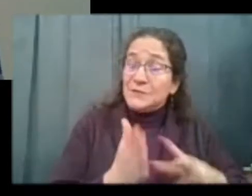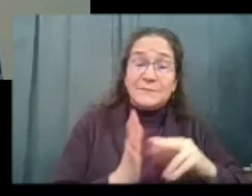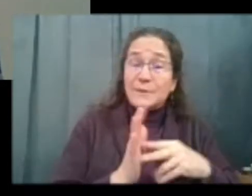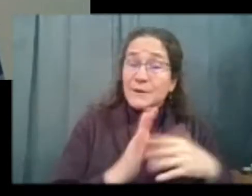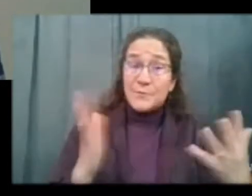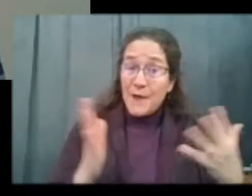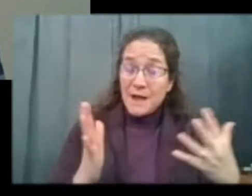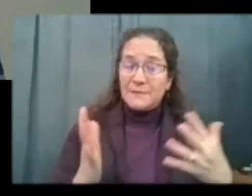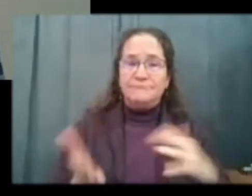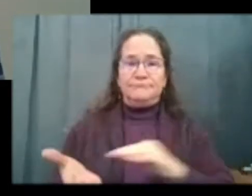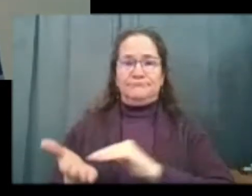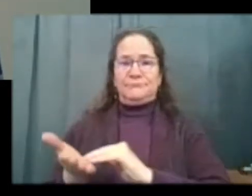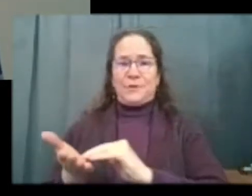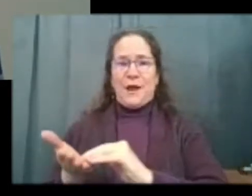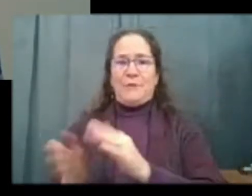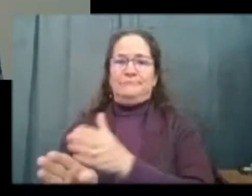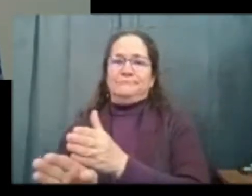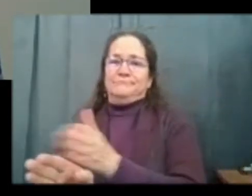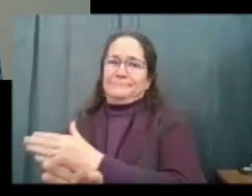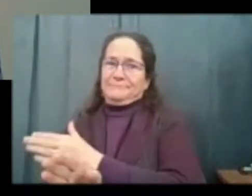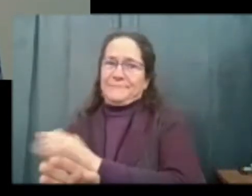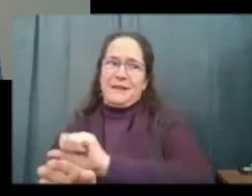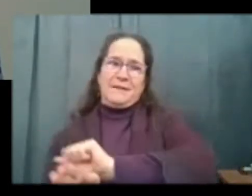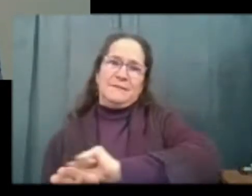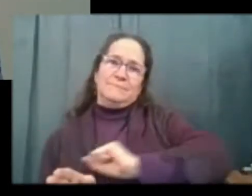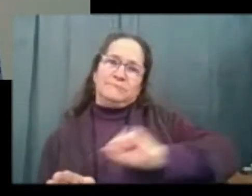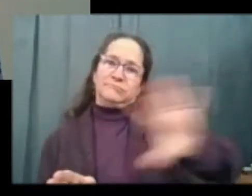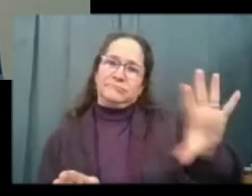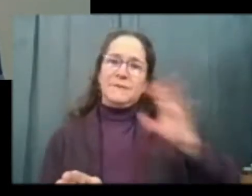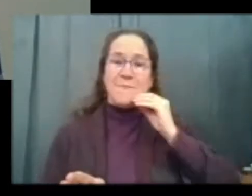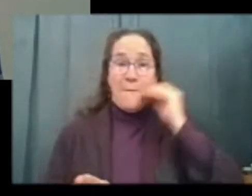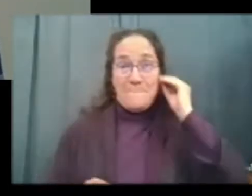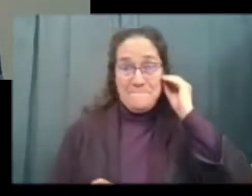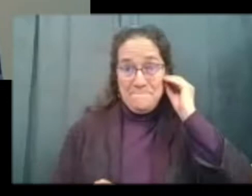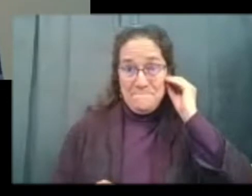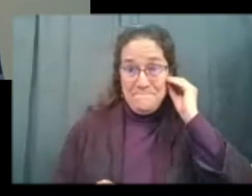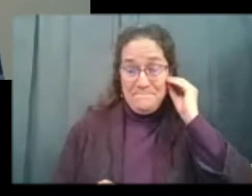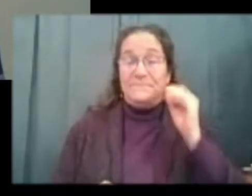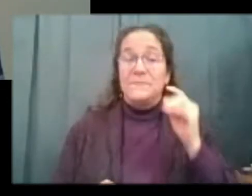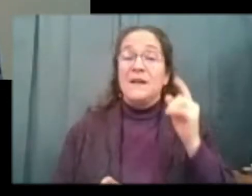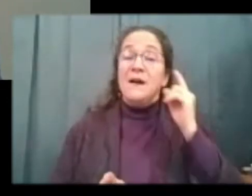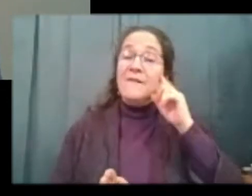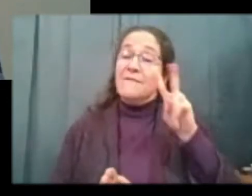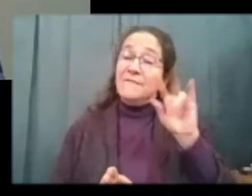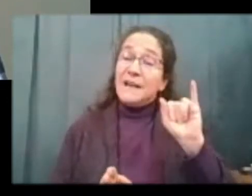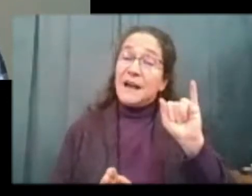to be braille ahead of time and sent to the home. For visually impaired students who might also